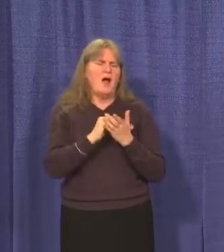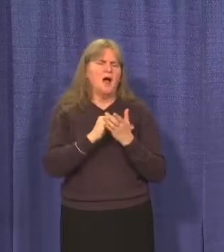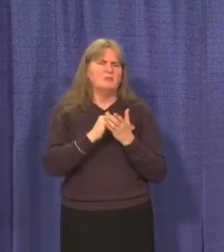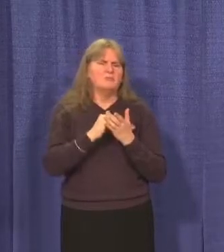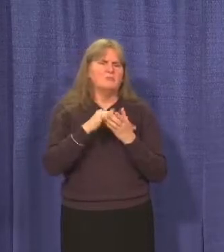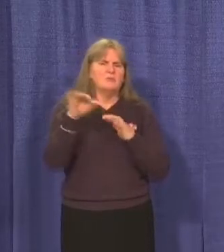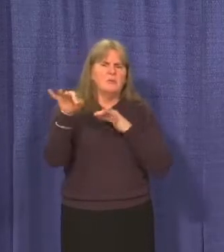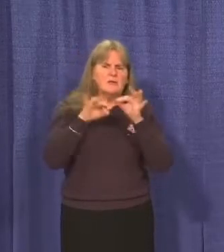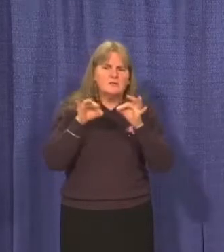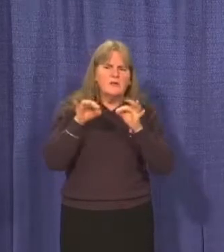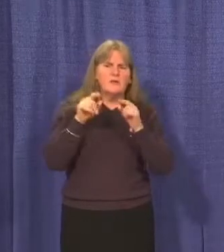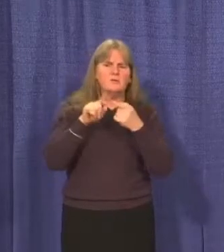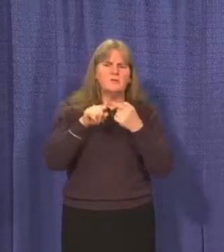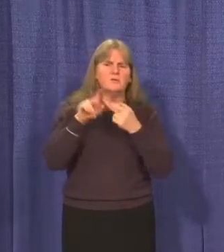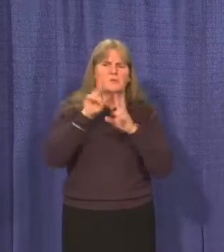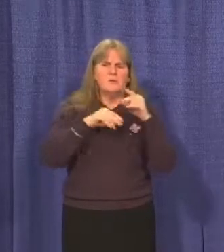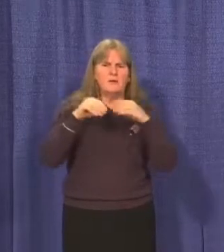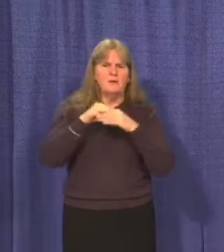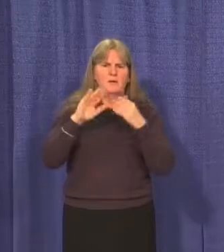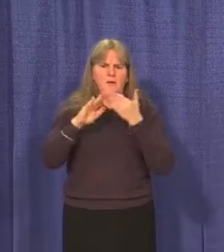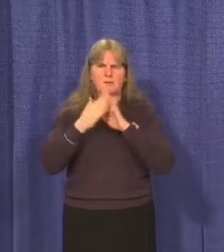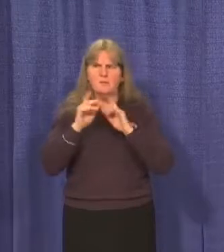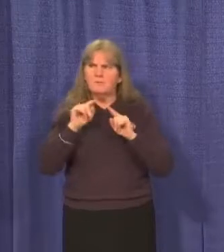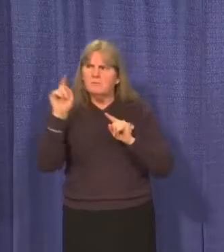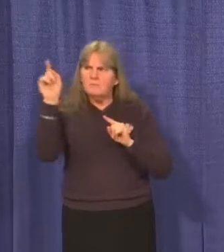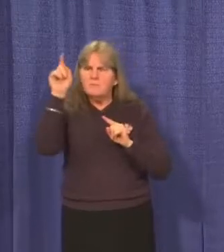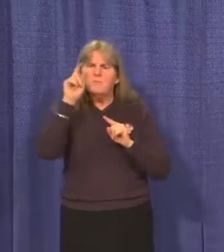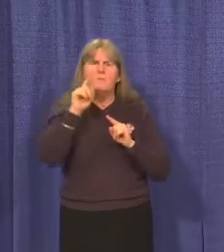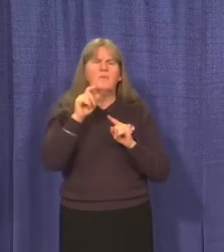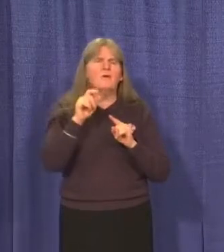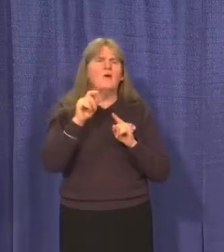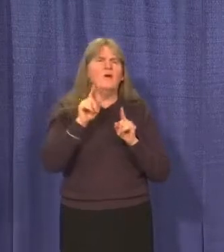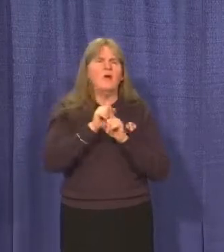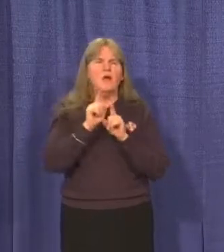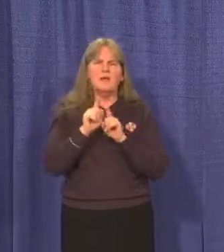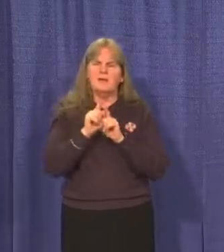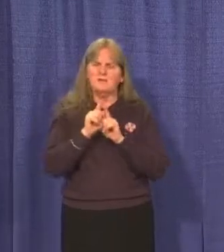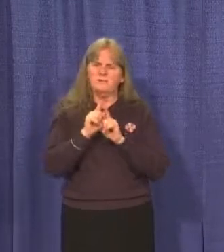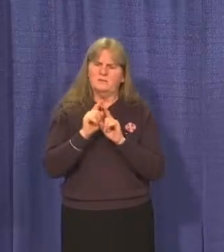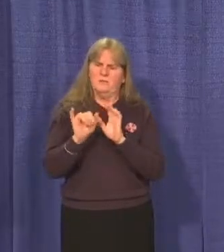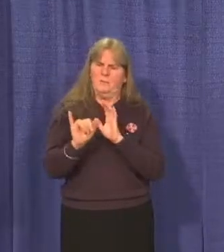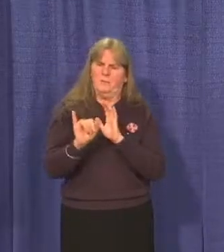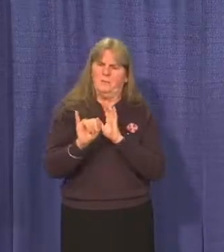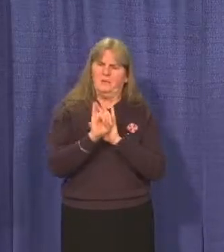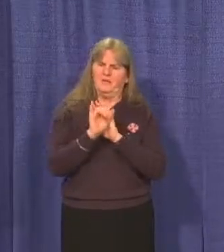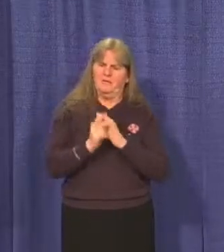people in the smaller communities and also to nail down places that are suitable to